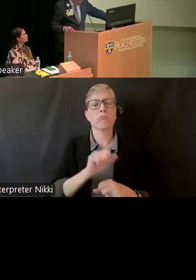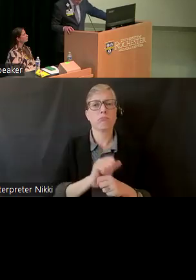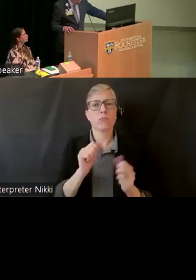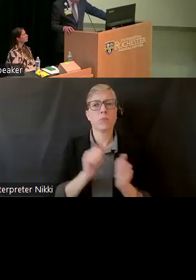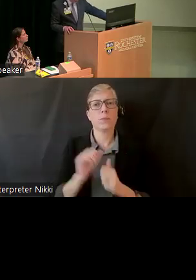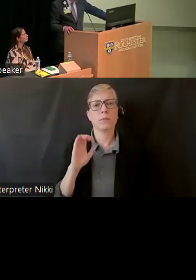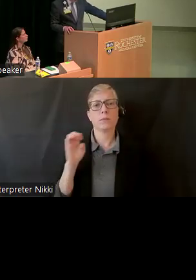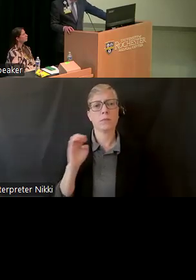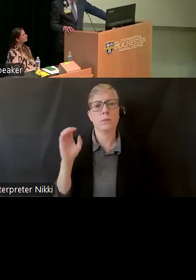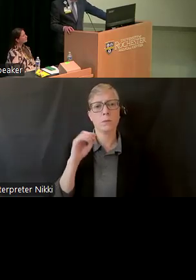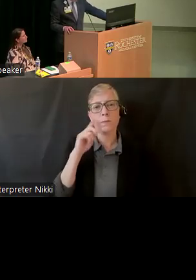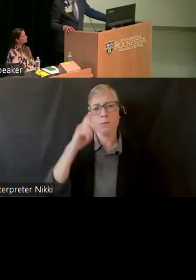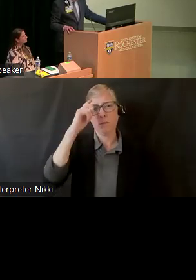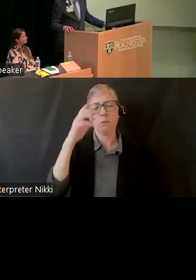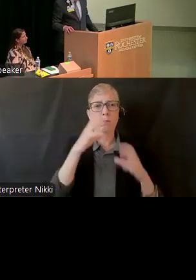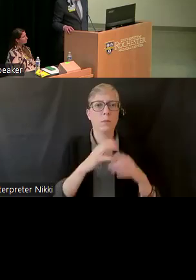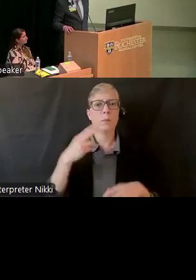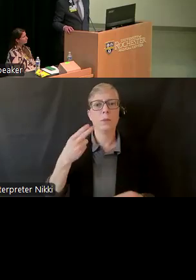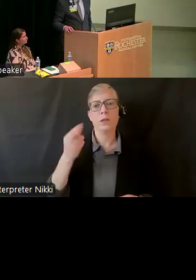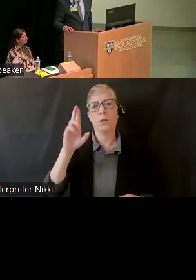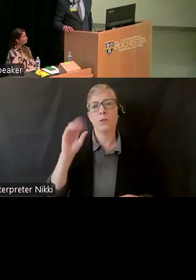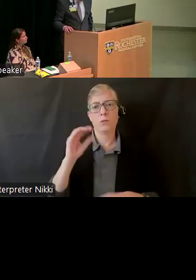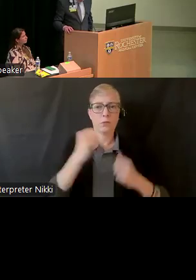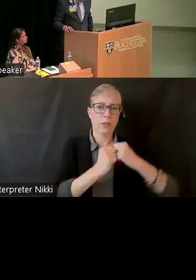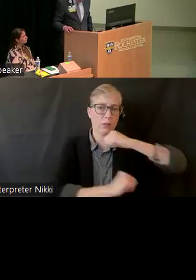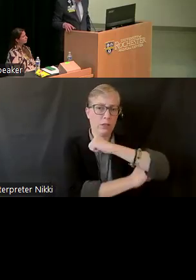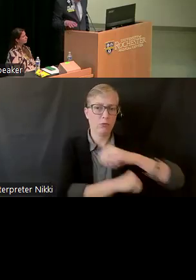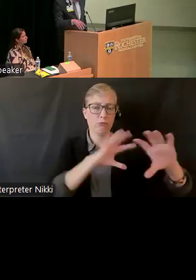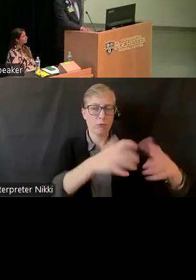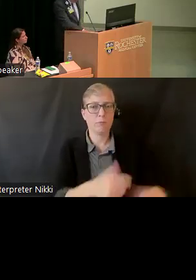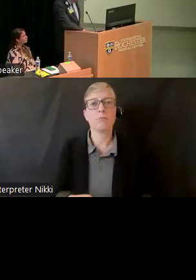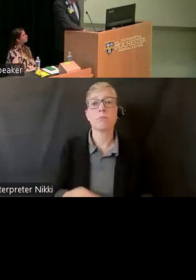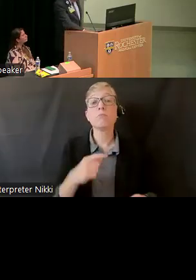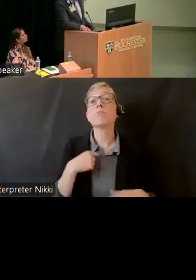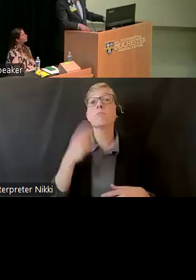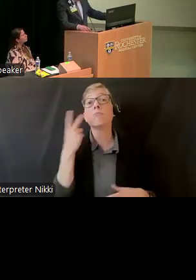Heroes Foundation and my team saw an opportunity since URMC had not yet made credentiing question